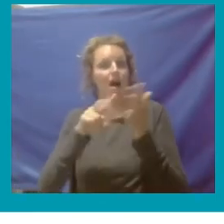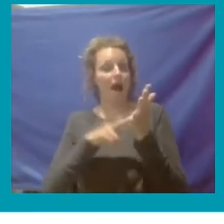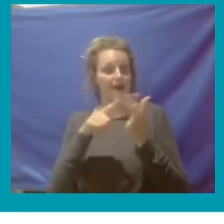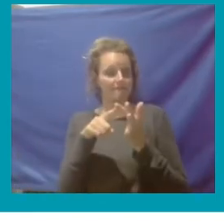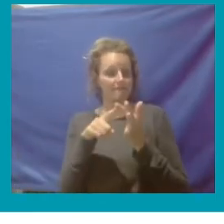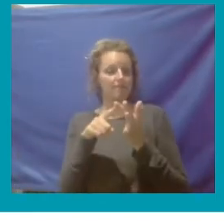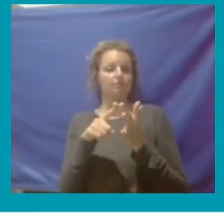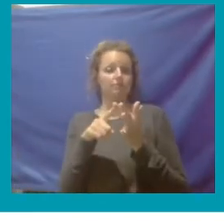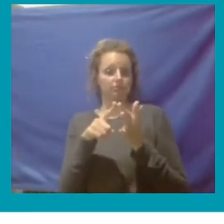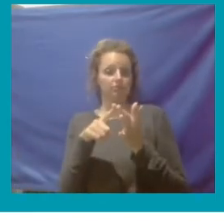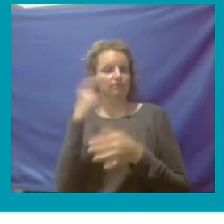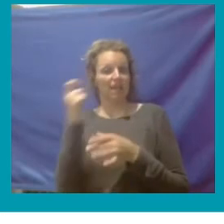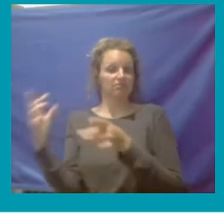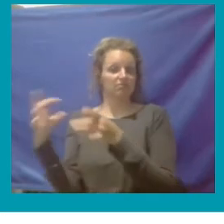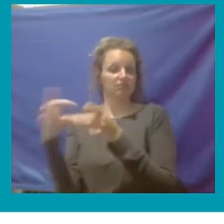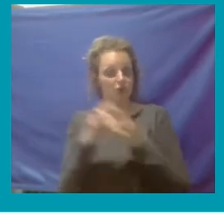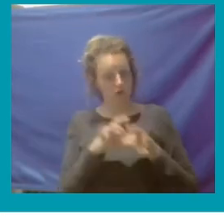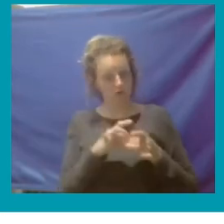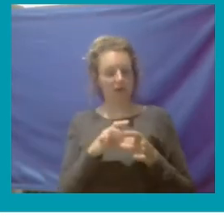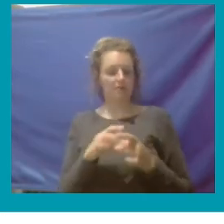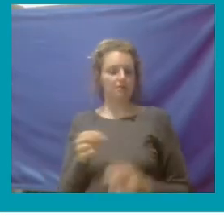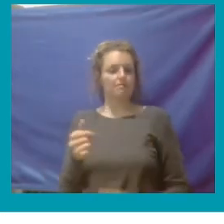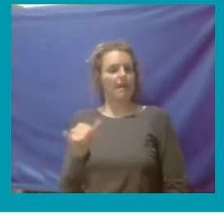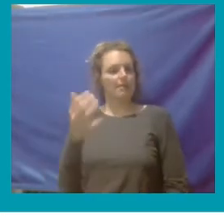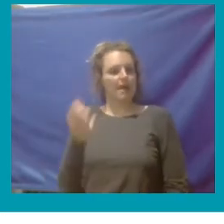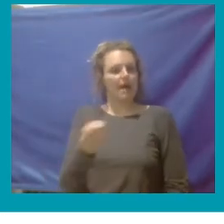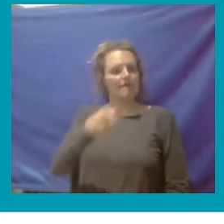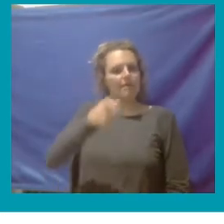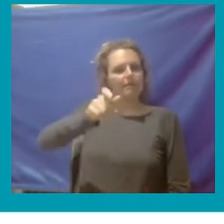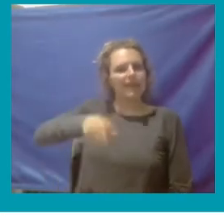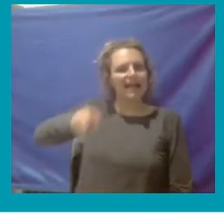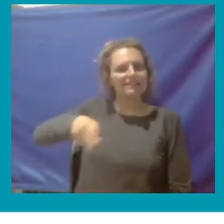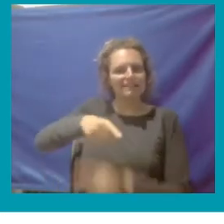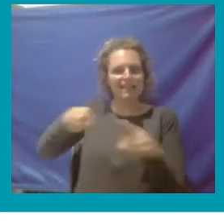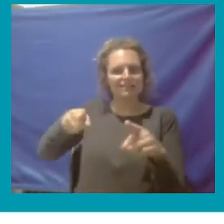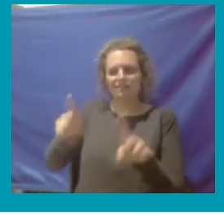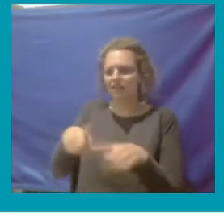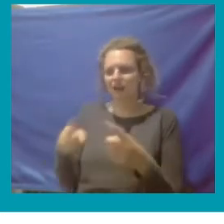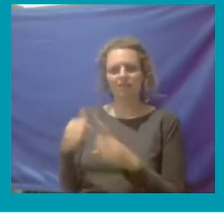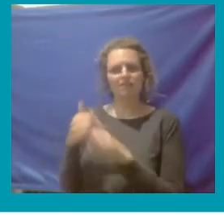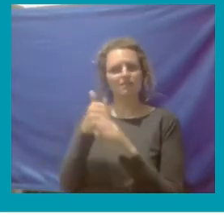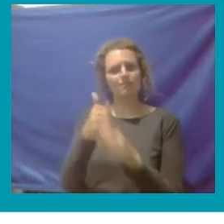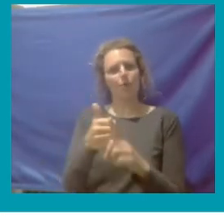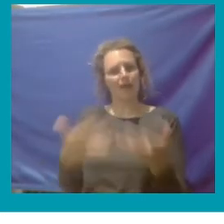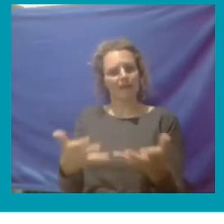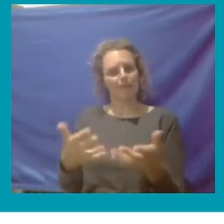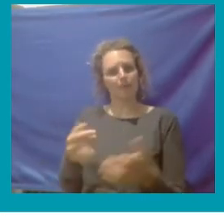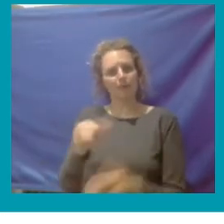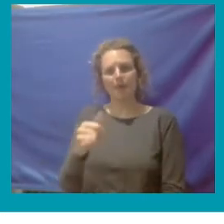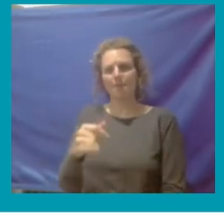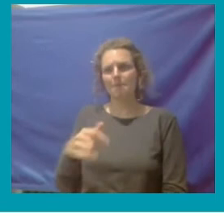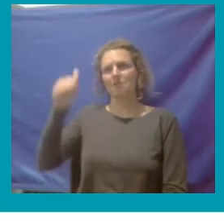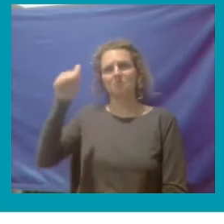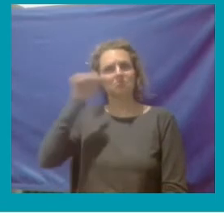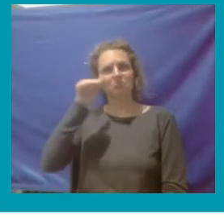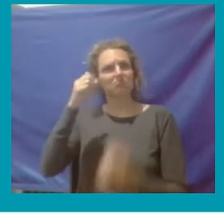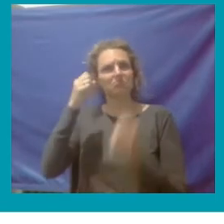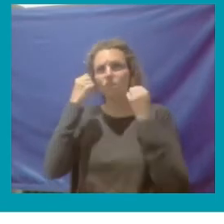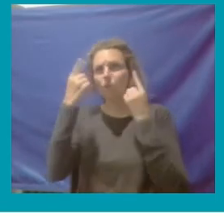whatever reason you're not able to support, either because maybe lack of knowledge in their particular disability, or you know they don't.